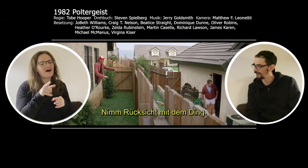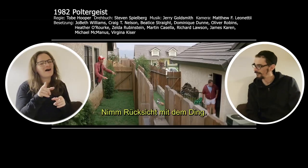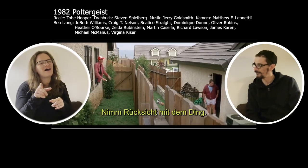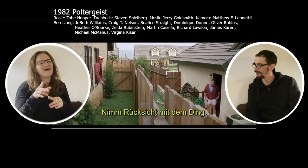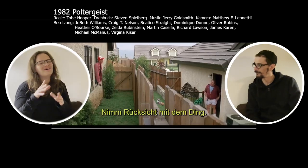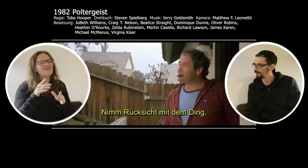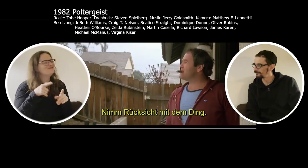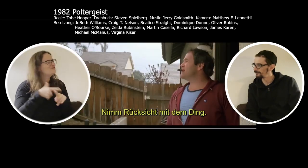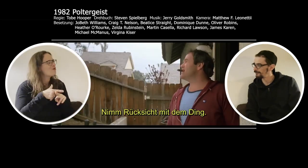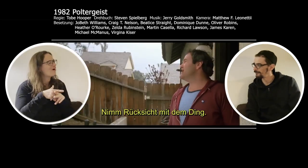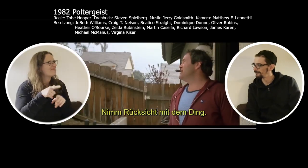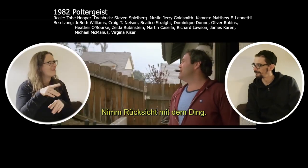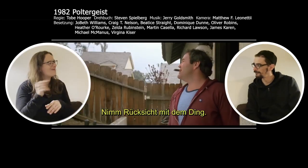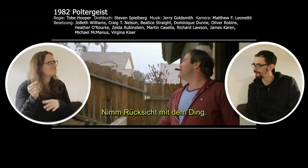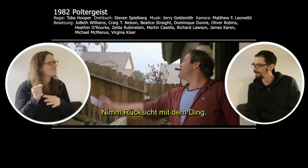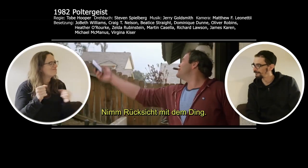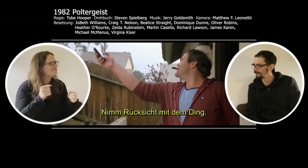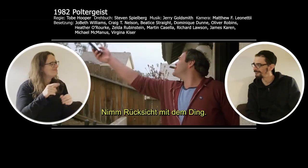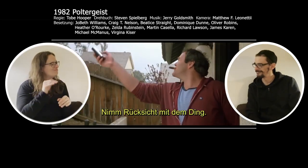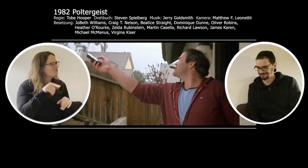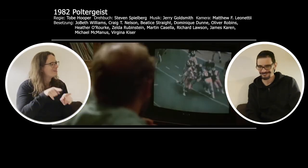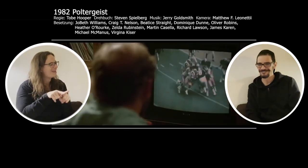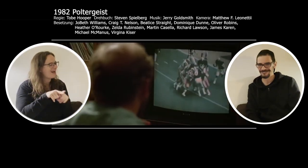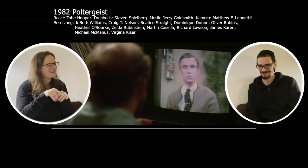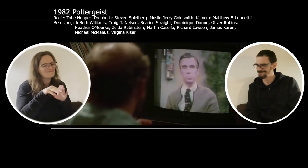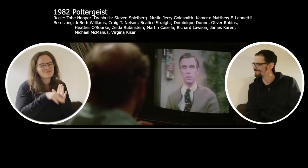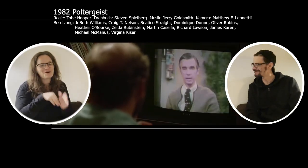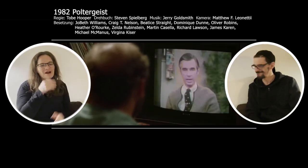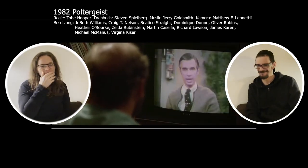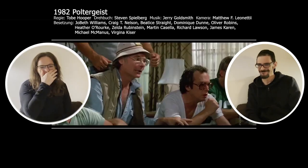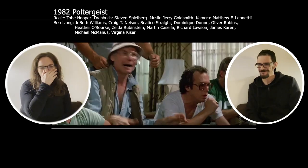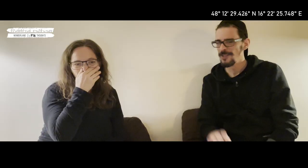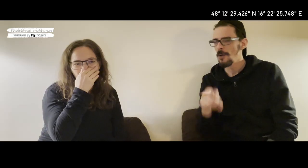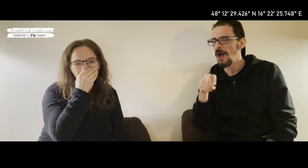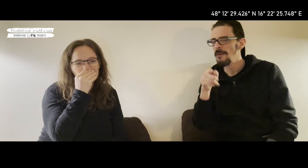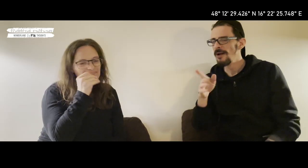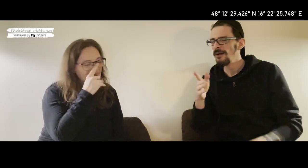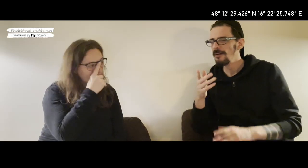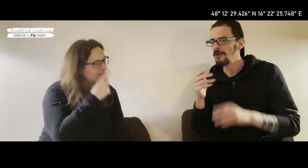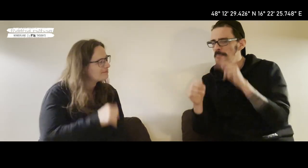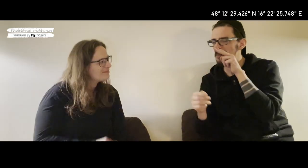Now I understand what we are talking about. They disturb each other and change each other's program.